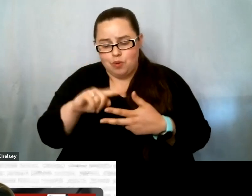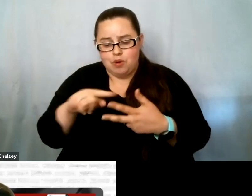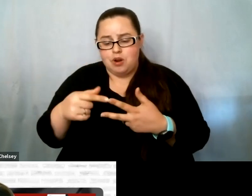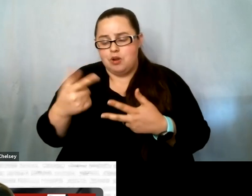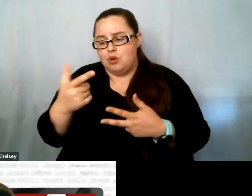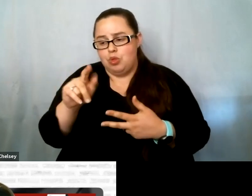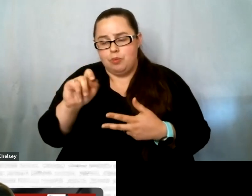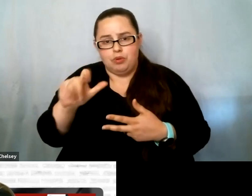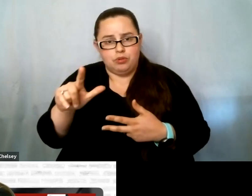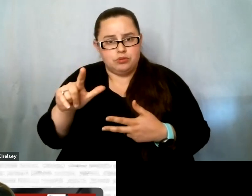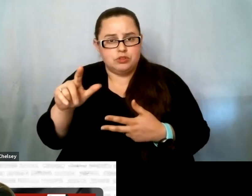that basic US history survey.